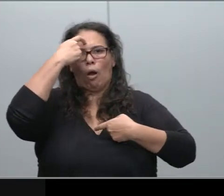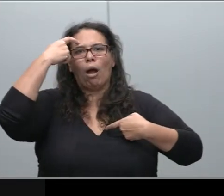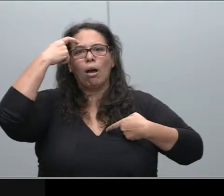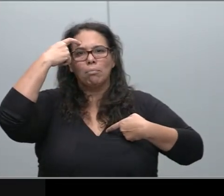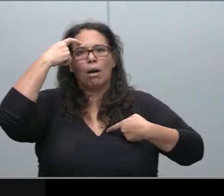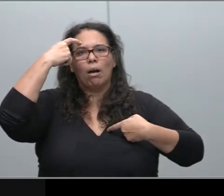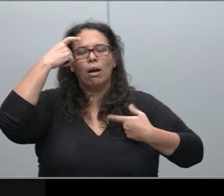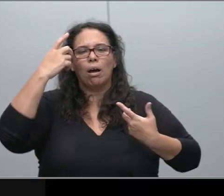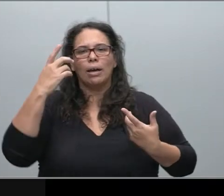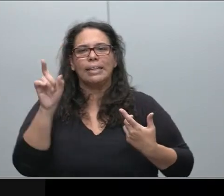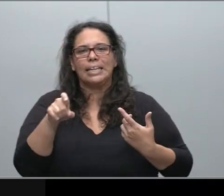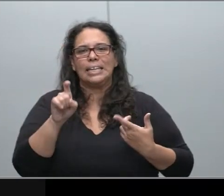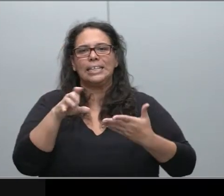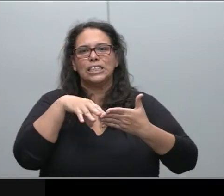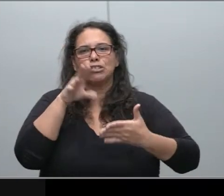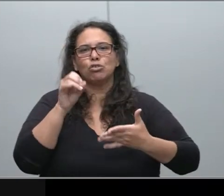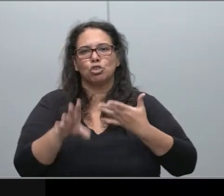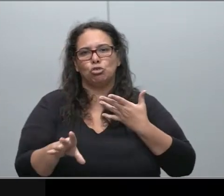and rewarding experience for me and my team.